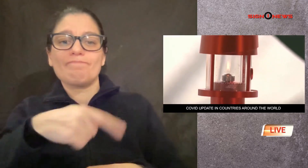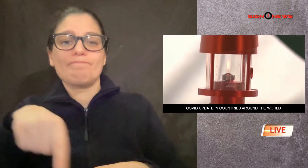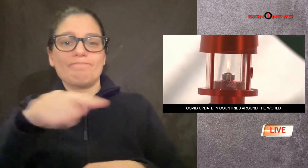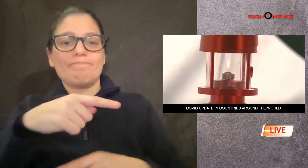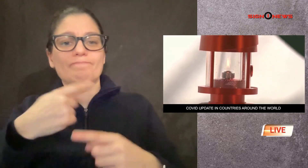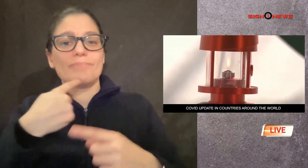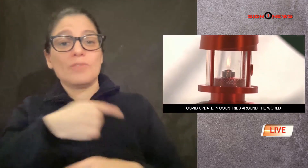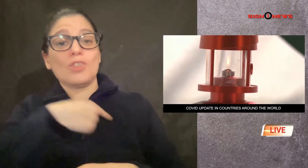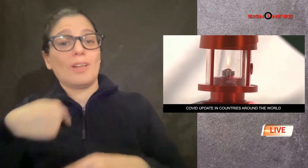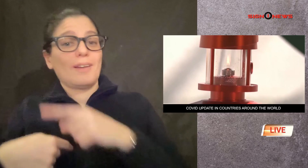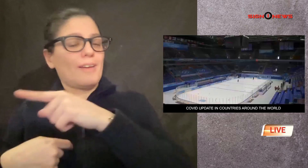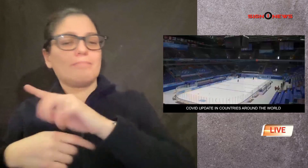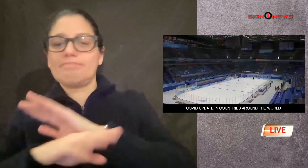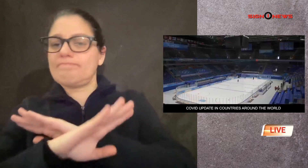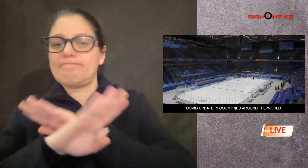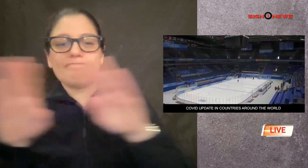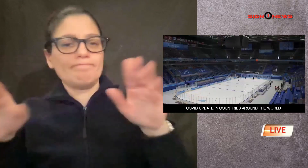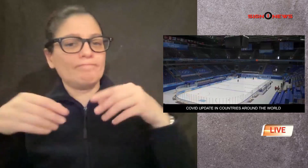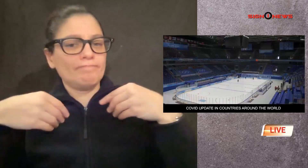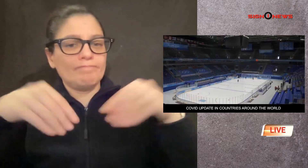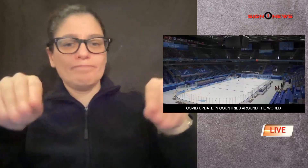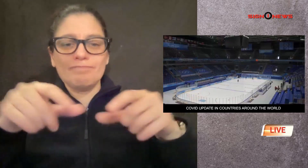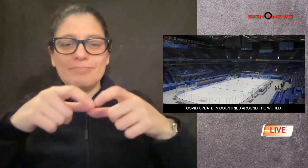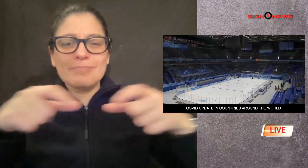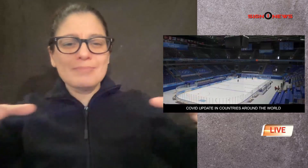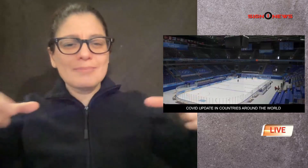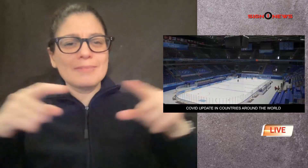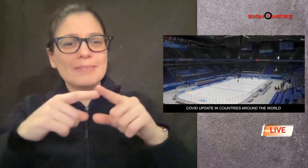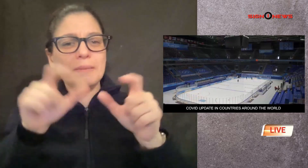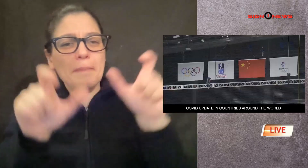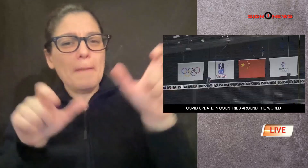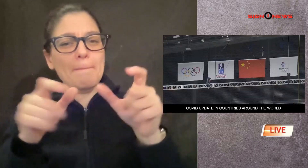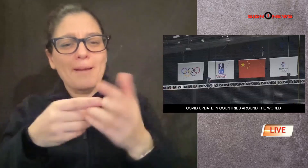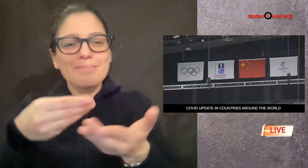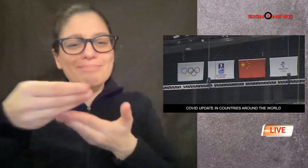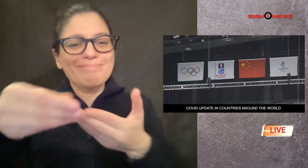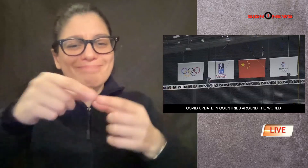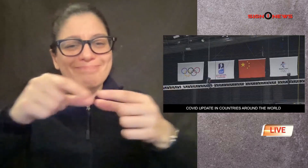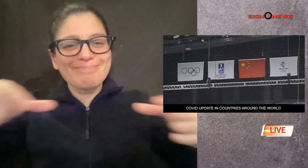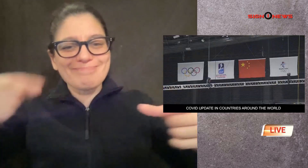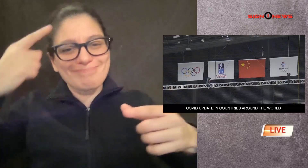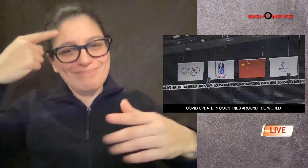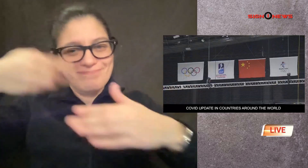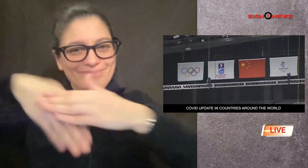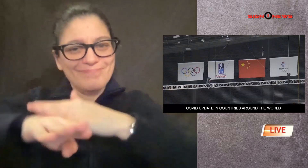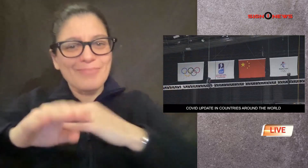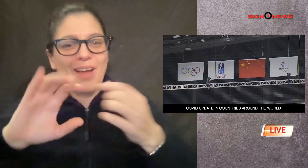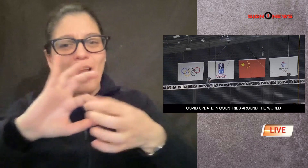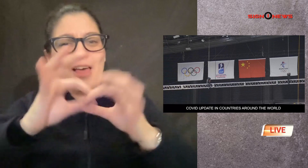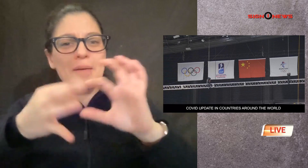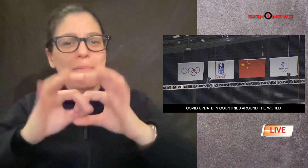Olympic Committee announced they will not sell Beijing Winter Olympic tickets to the